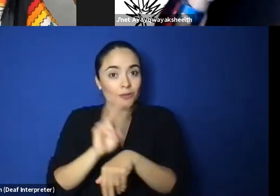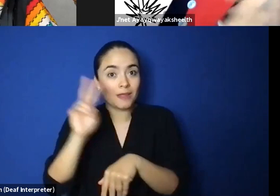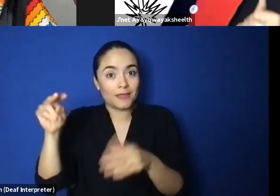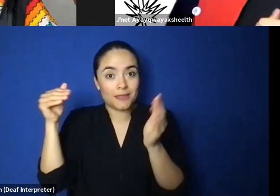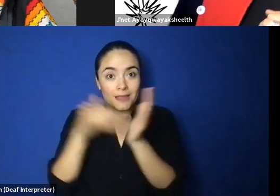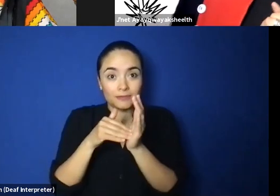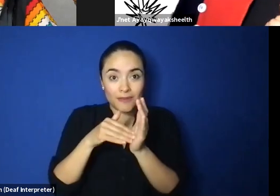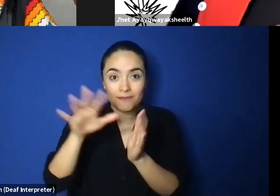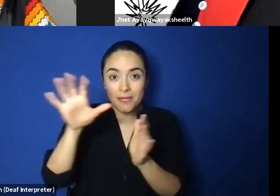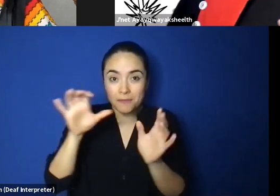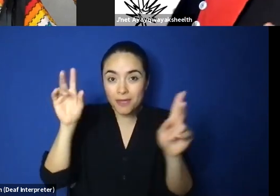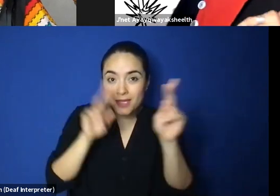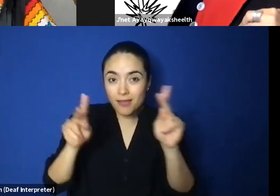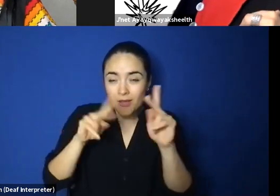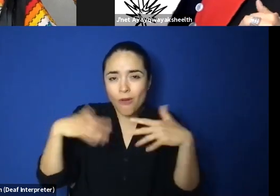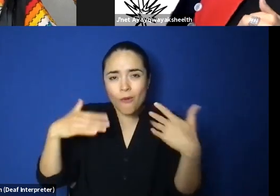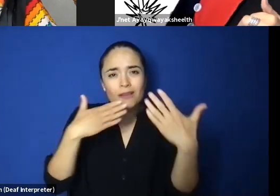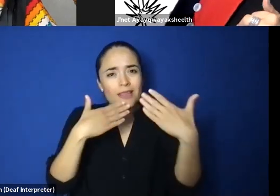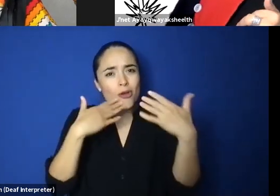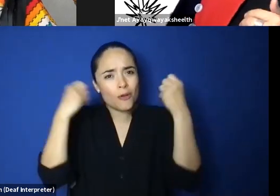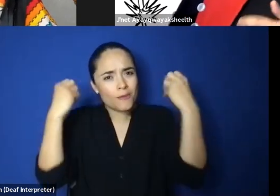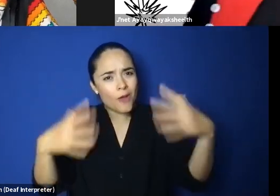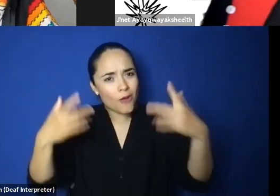Thank you so much for being here and listening, so it's a real honor.